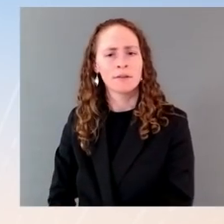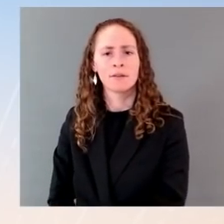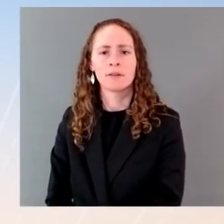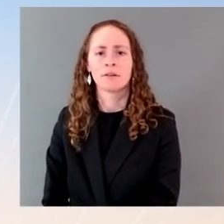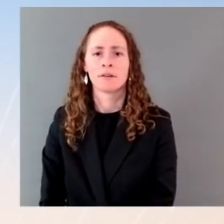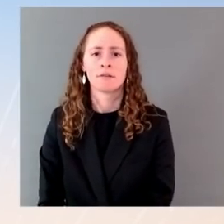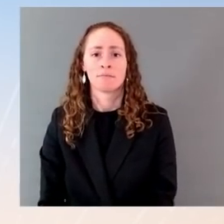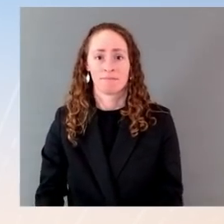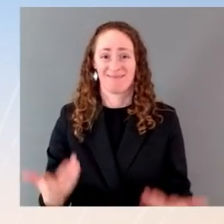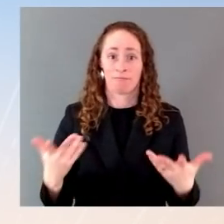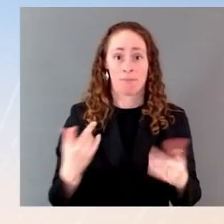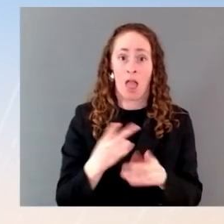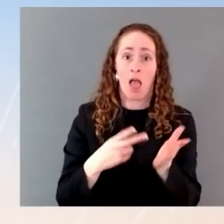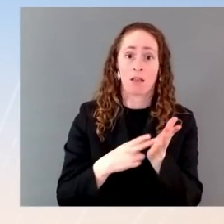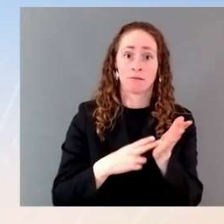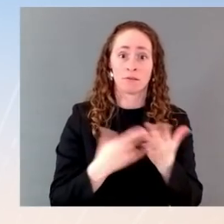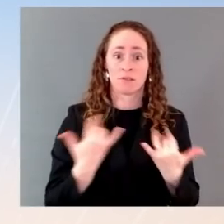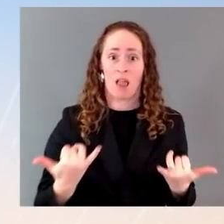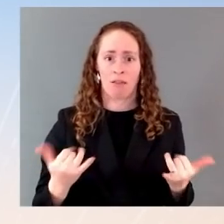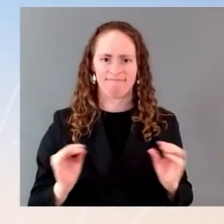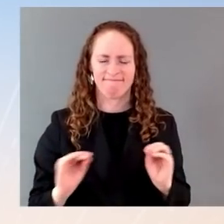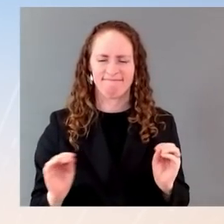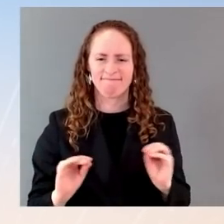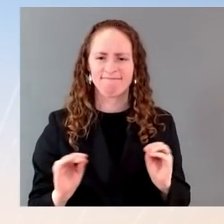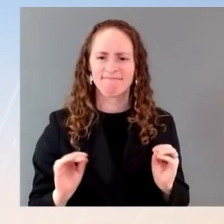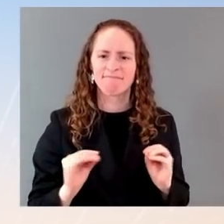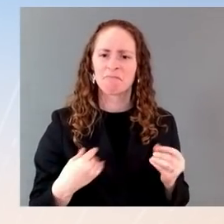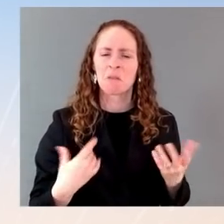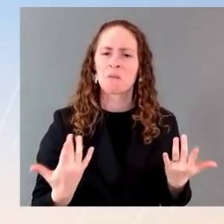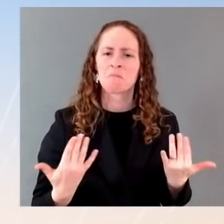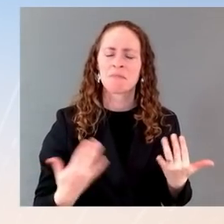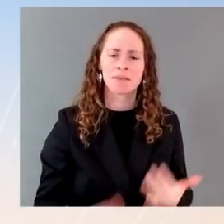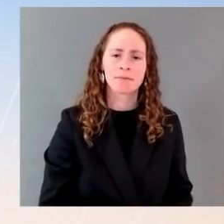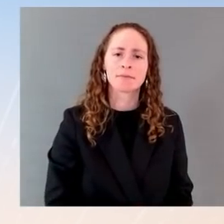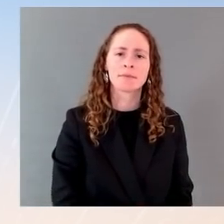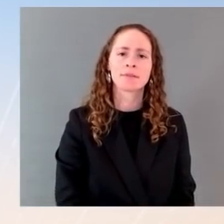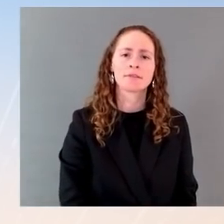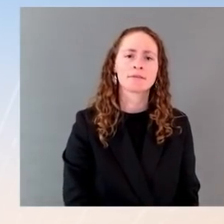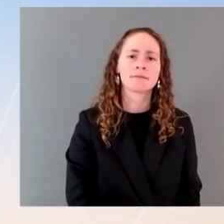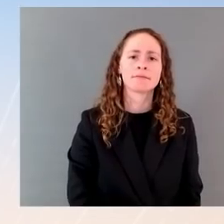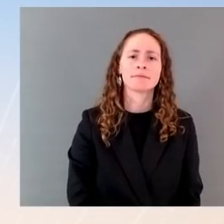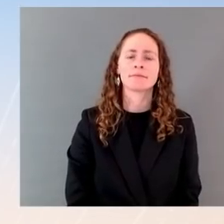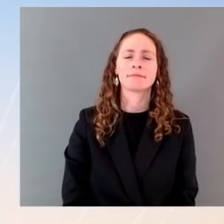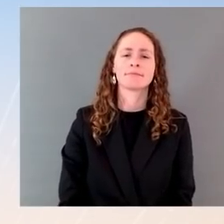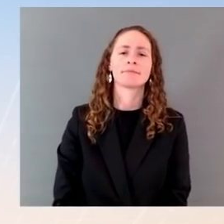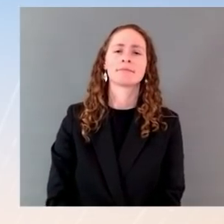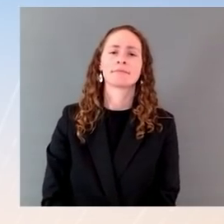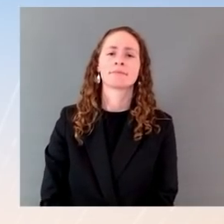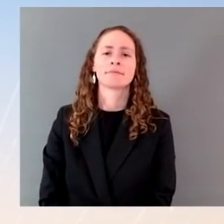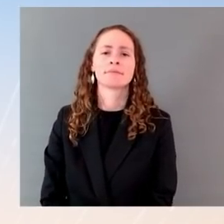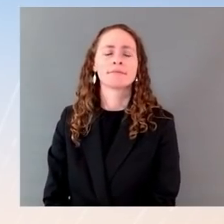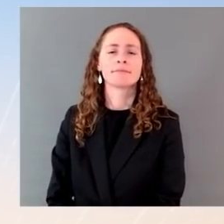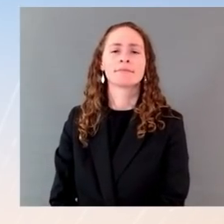the President took a COVID test for at least three days. Have those tests continued? Ms. Psaki: He did take another test on Sunday.